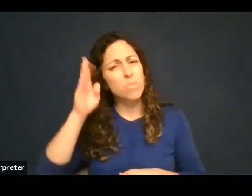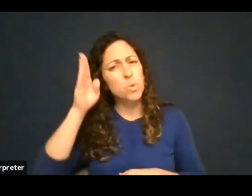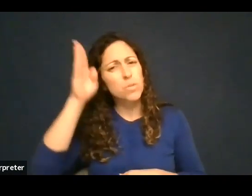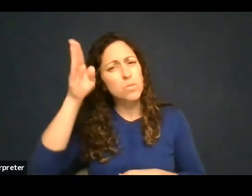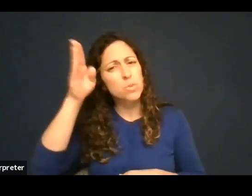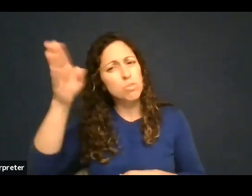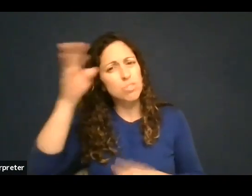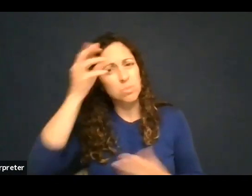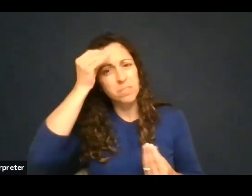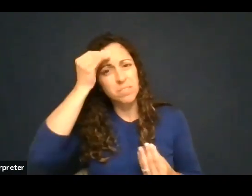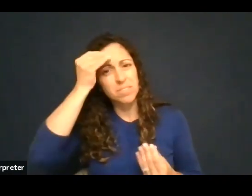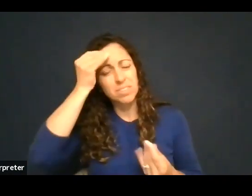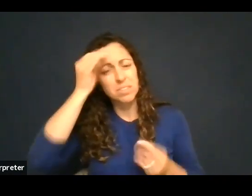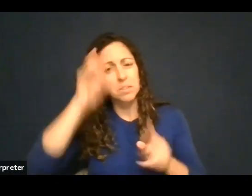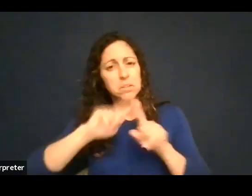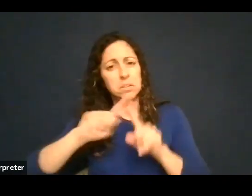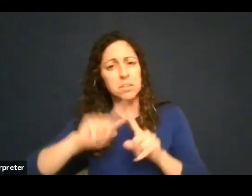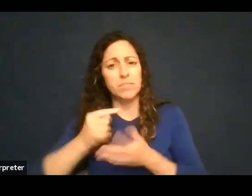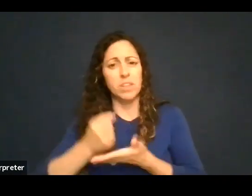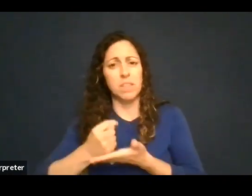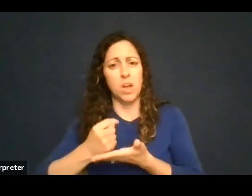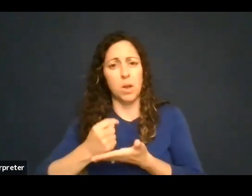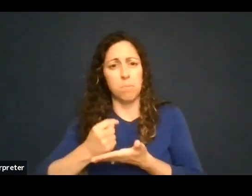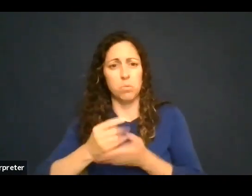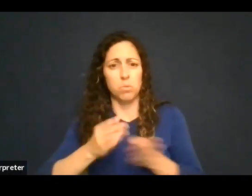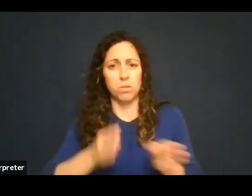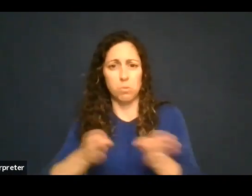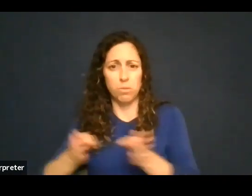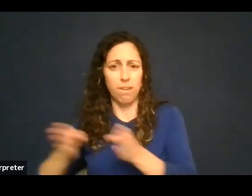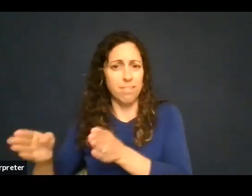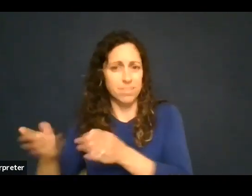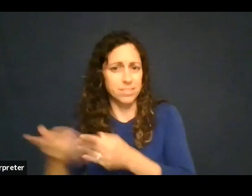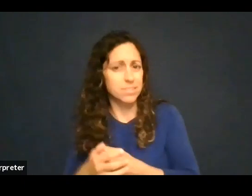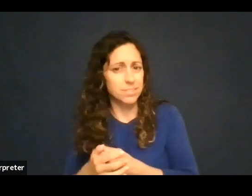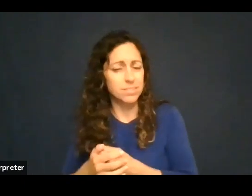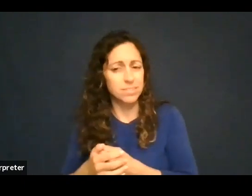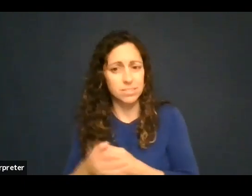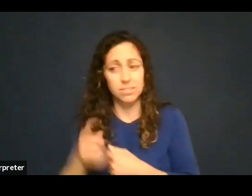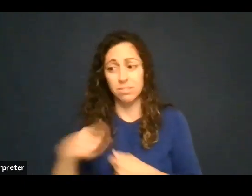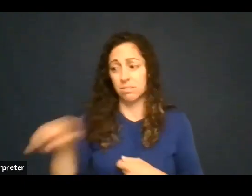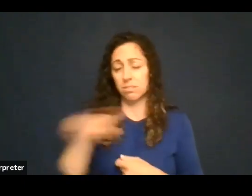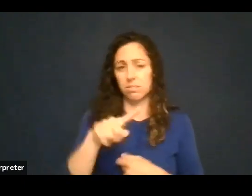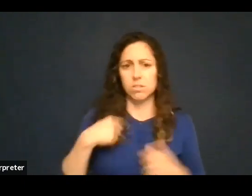And as you all rightly said, we are obsessed about learning about the benefits